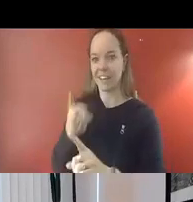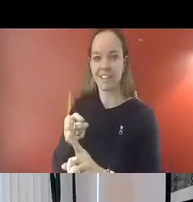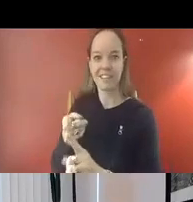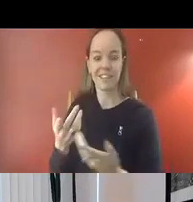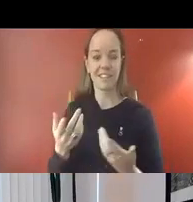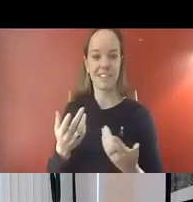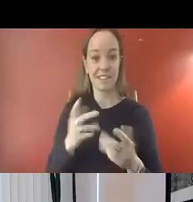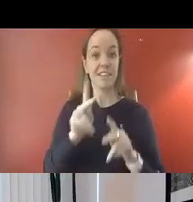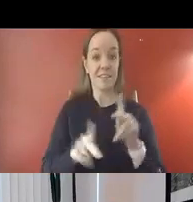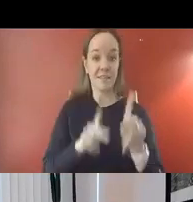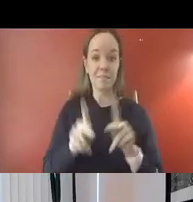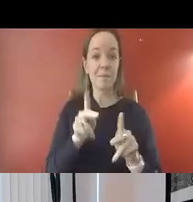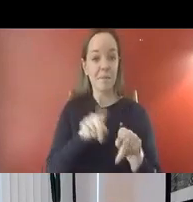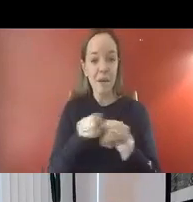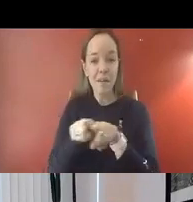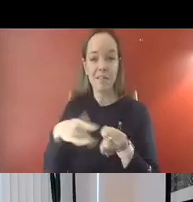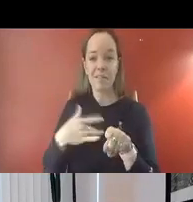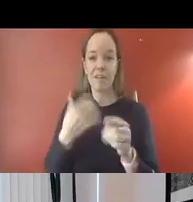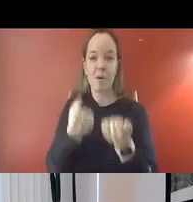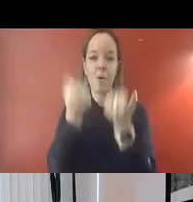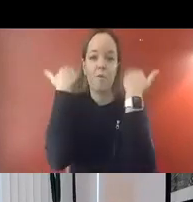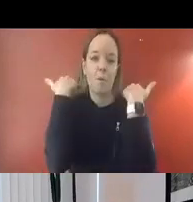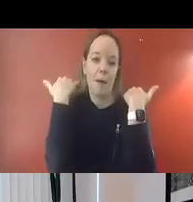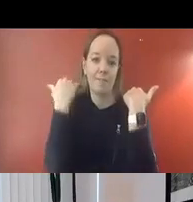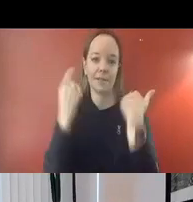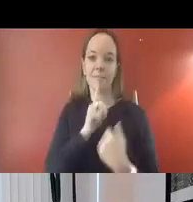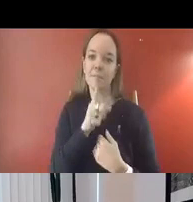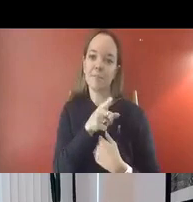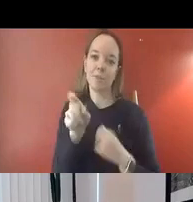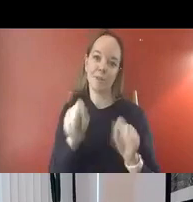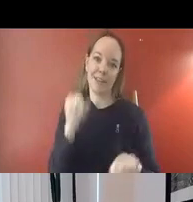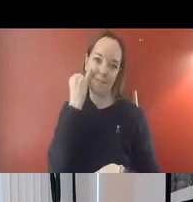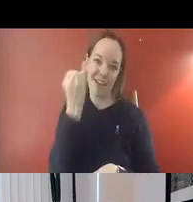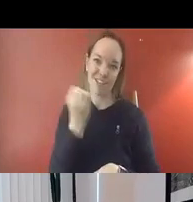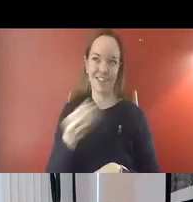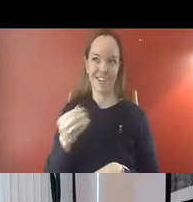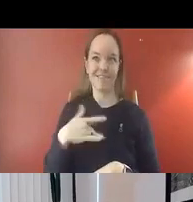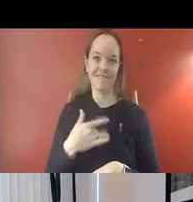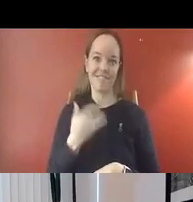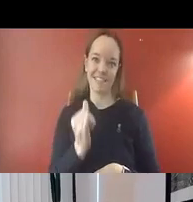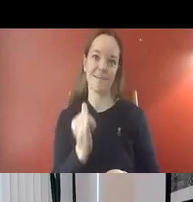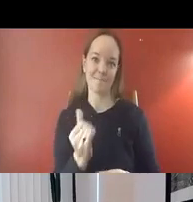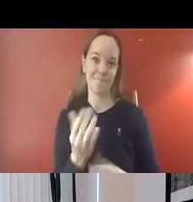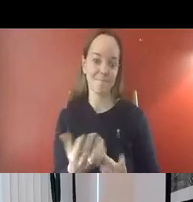can imagine and probably can identify also feeling really overwhelmed as you with . Trying to manage all of our typical can imagine and probably can identify